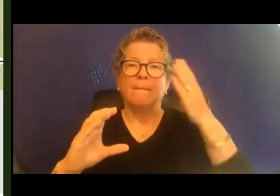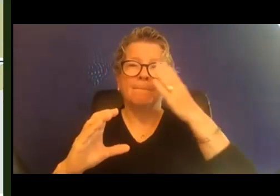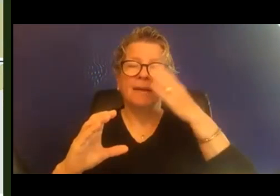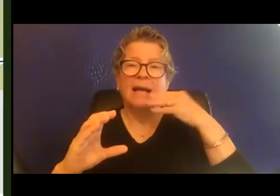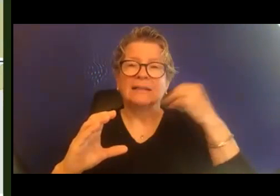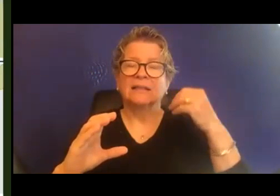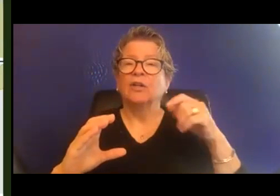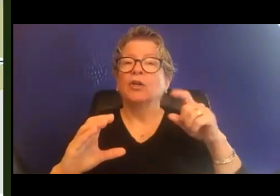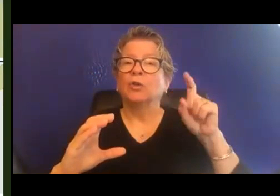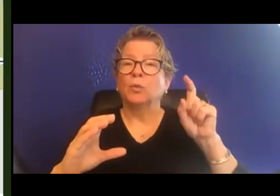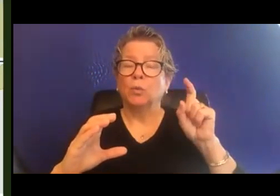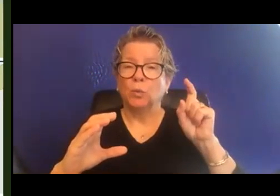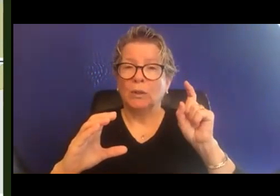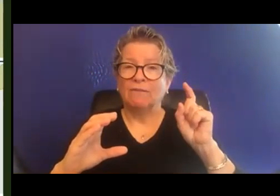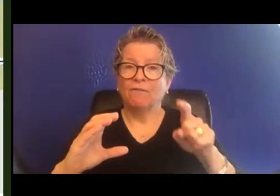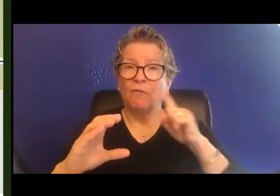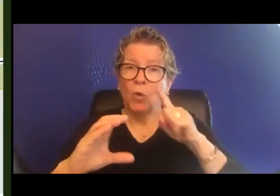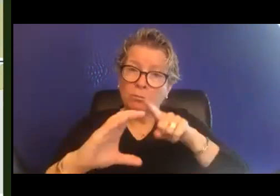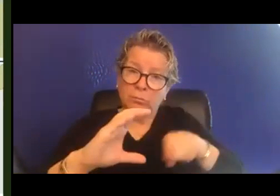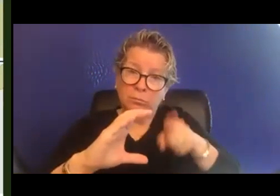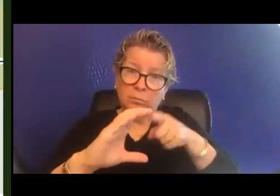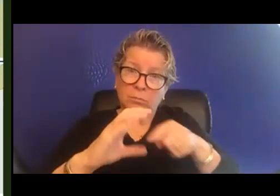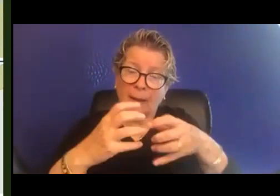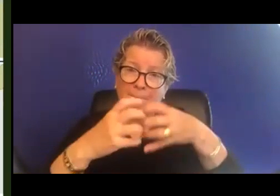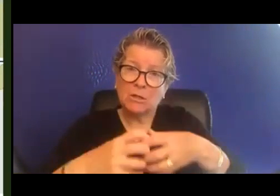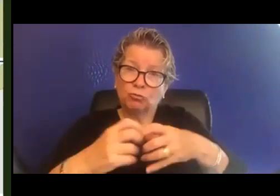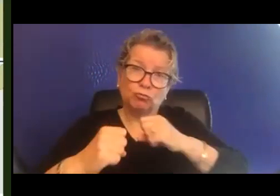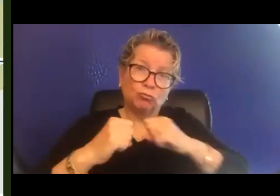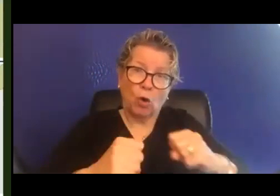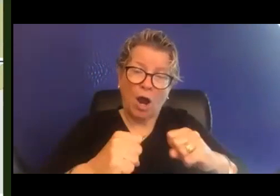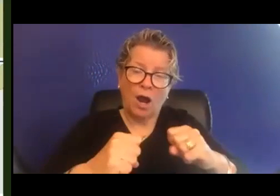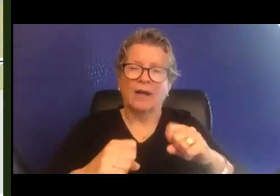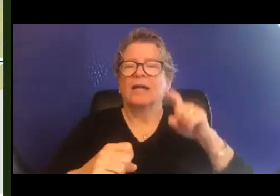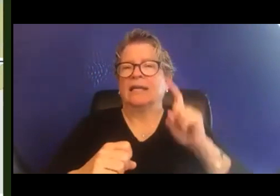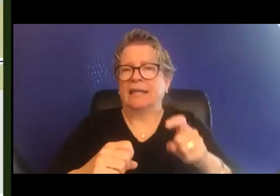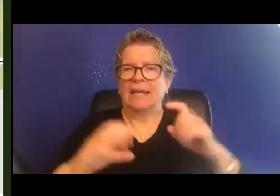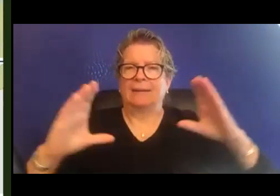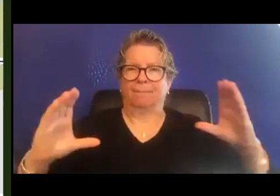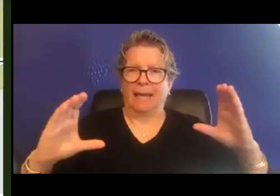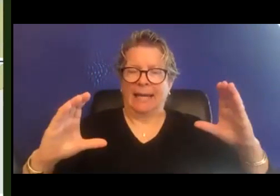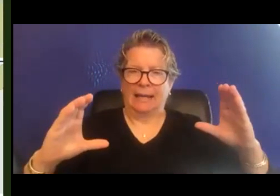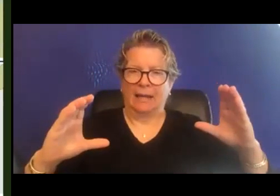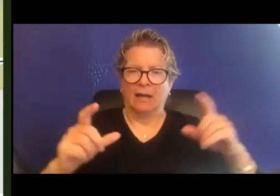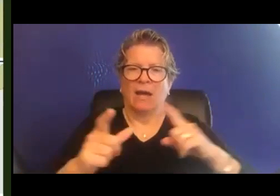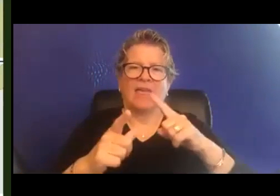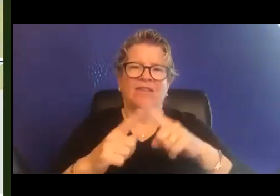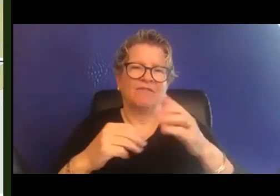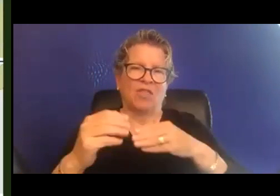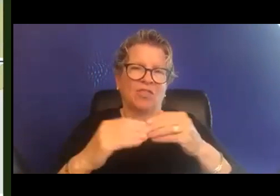machine, wide enough, we need 40 inches, even though it's only